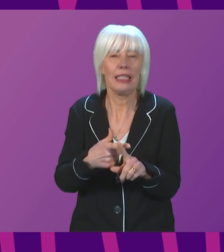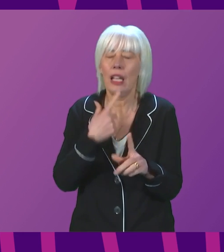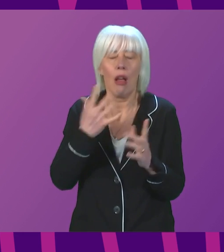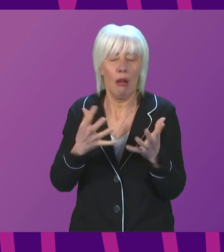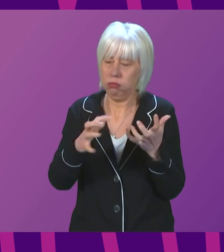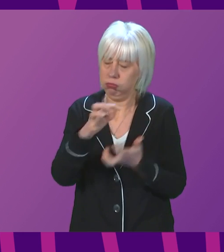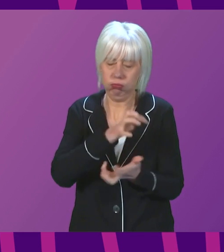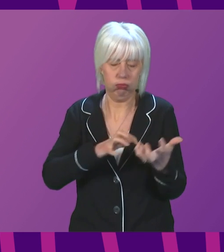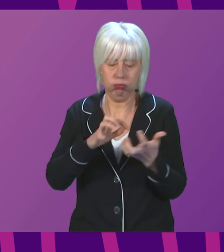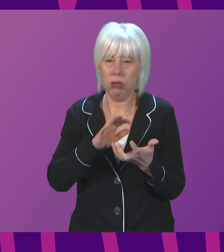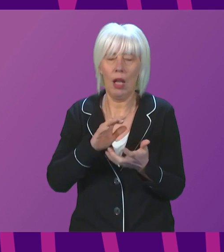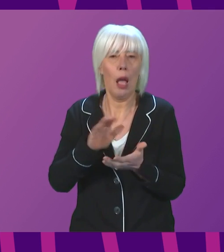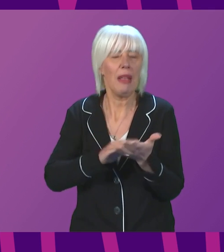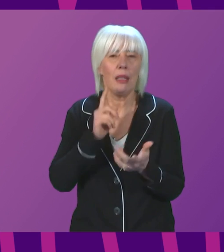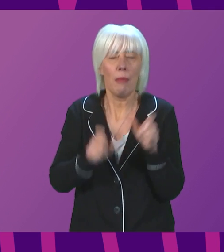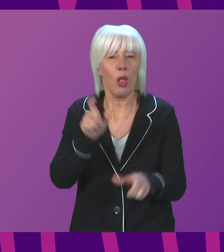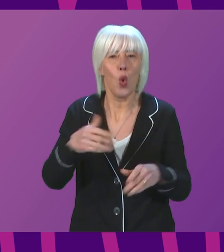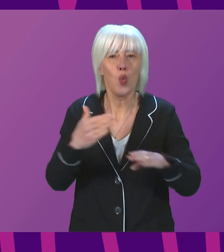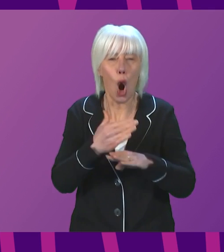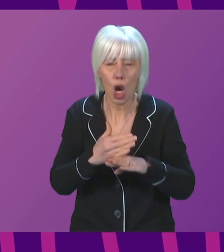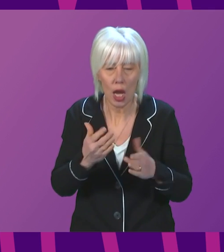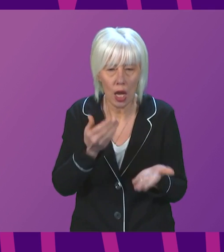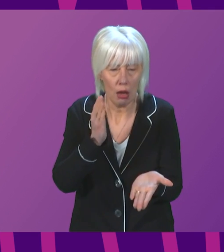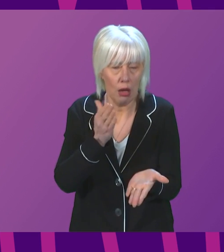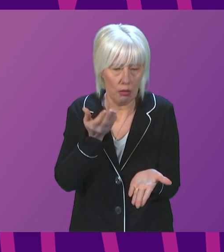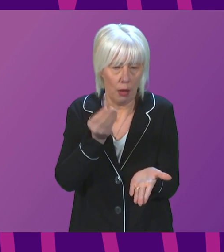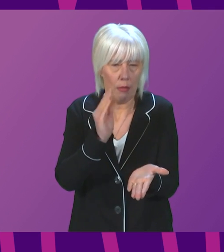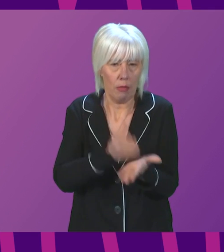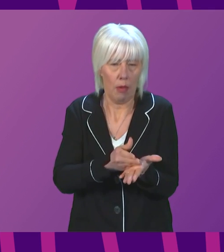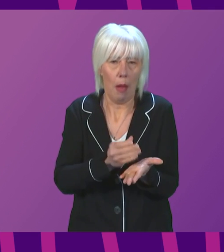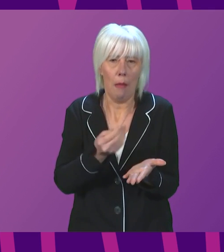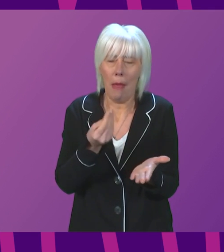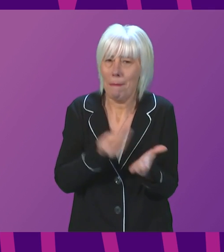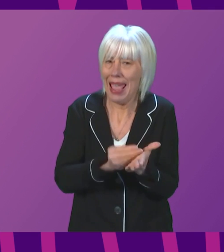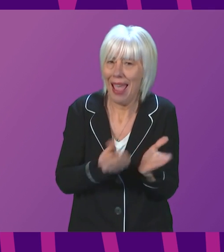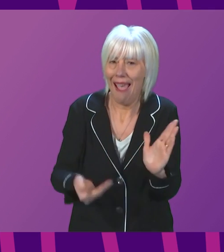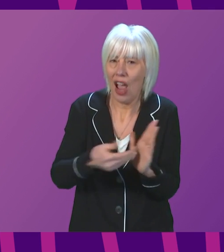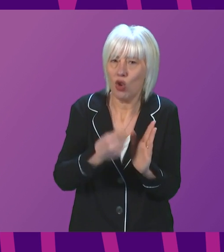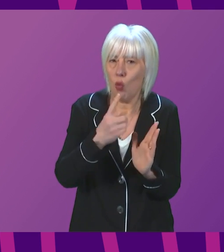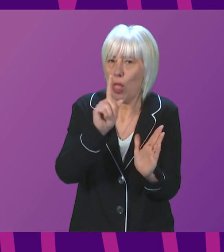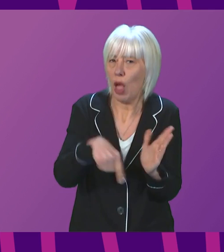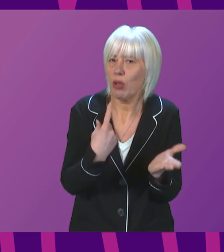“workers are going to be hit with . . . levies of as much as £1,000”.